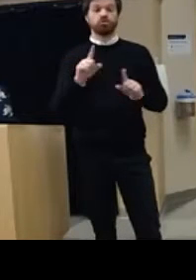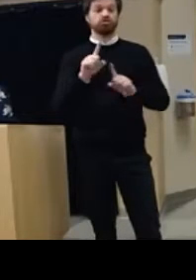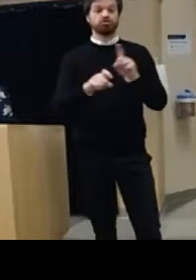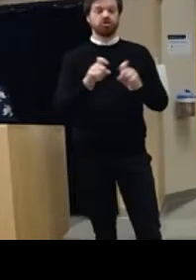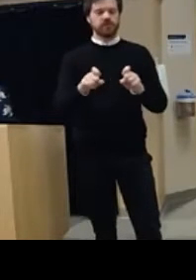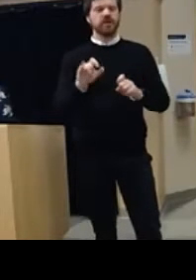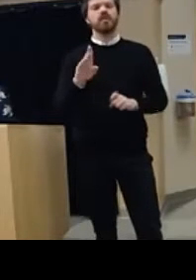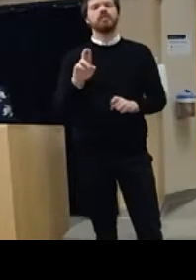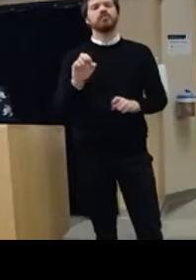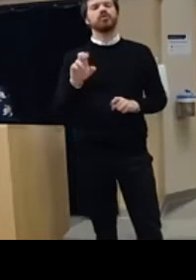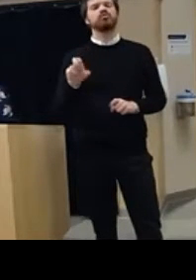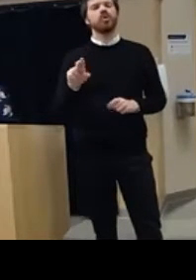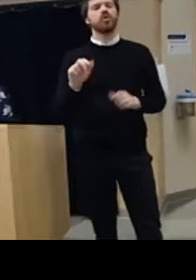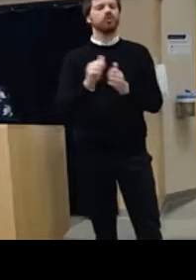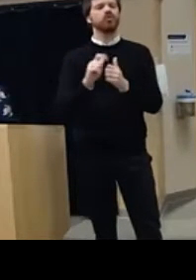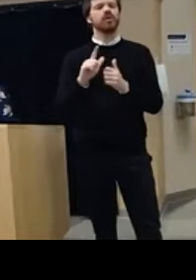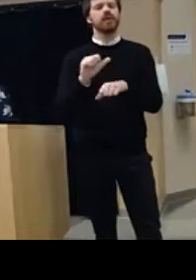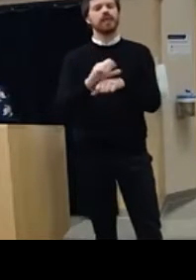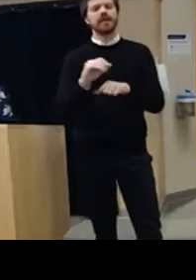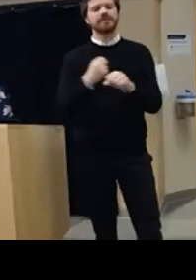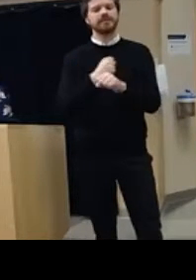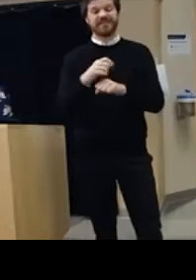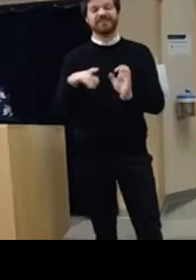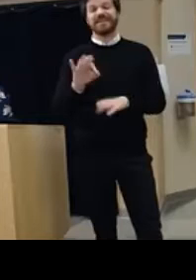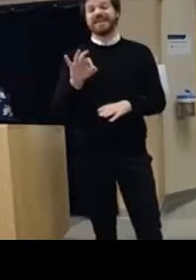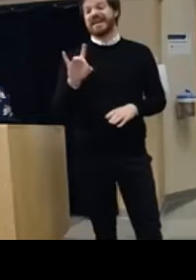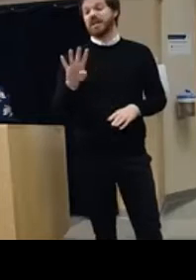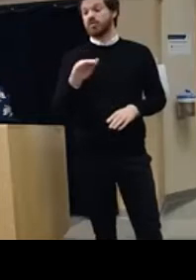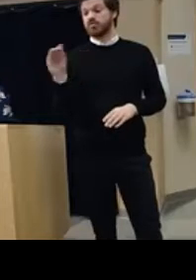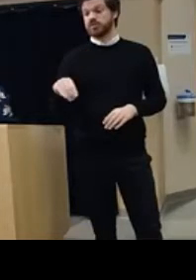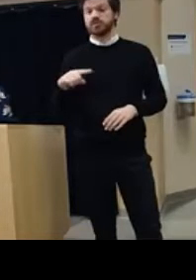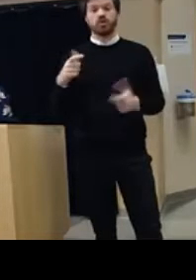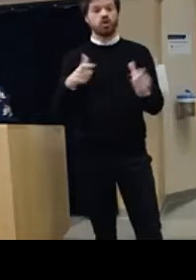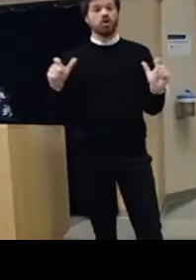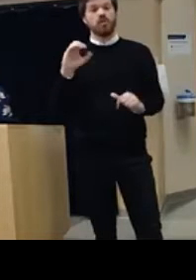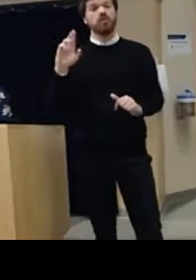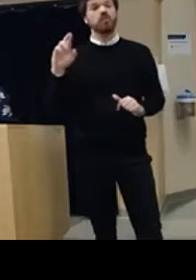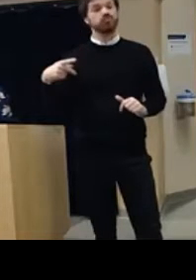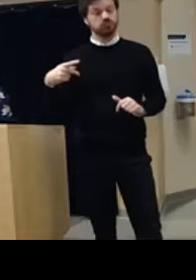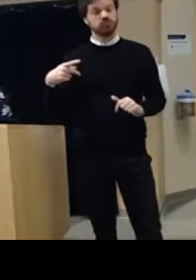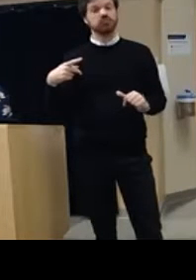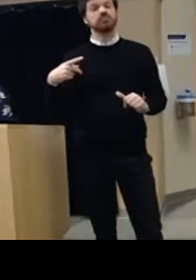Bureau of Labor and statistics found that 84% of large Employers in the private sector had an EAP